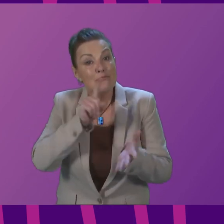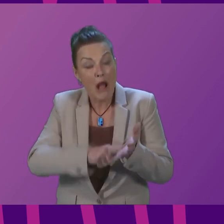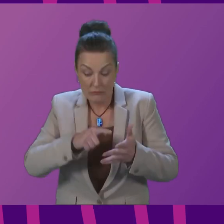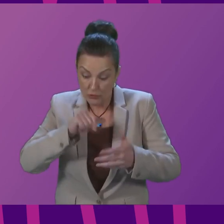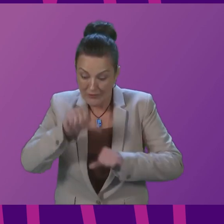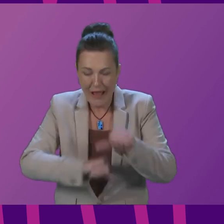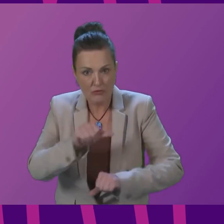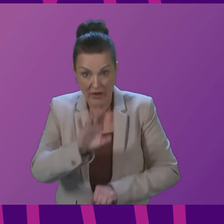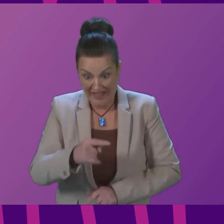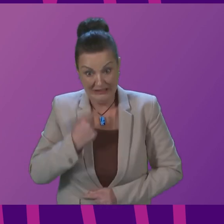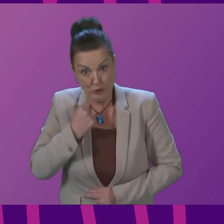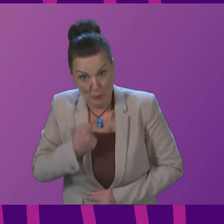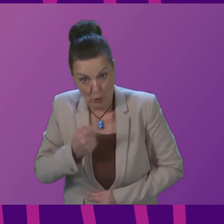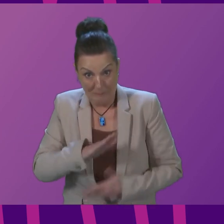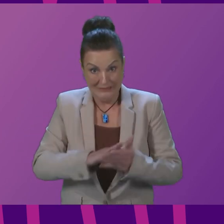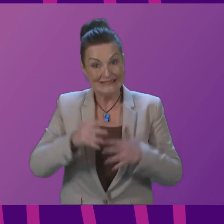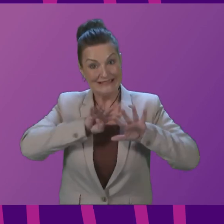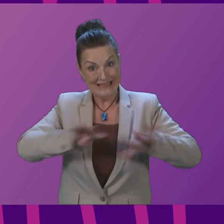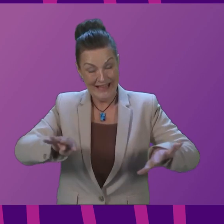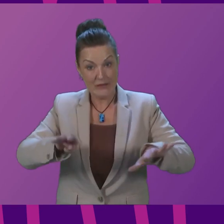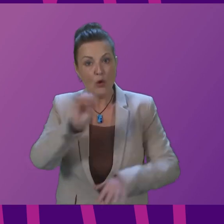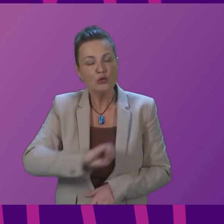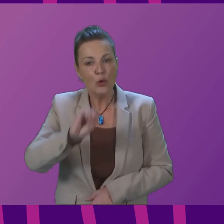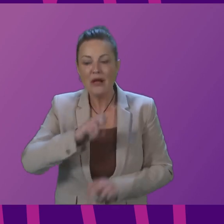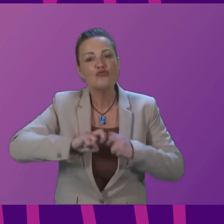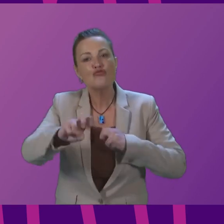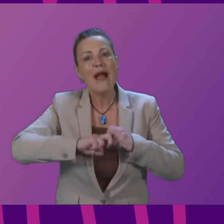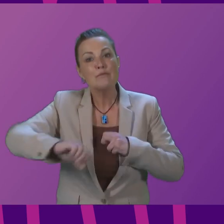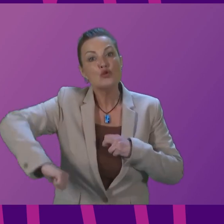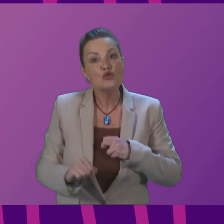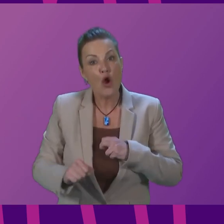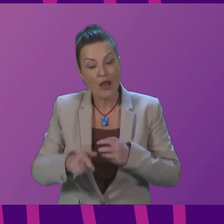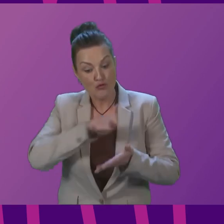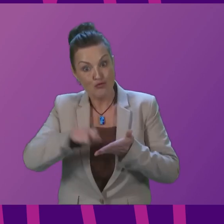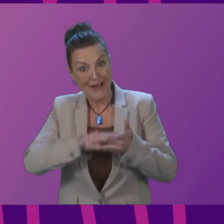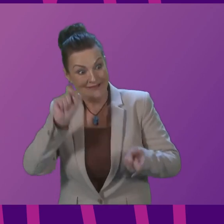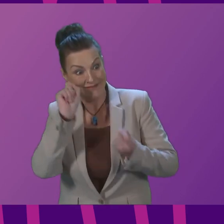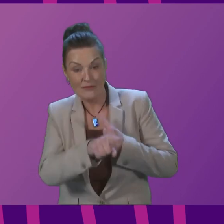The day after that, on 9 October, Transport Scotland wrote to CMAL and said: